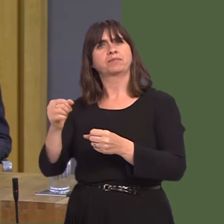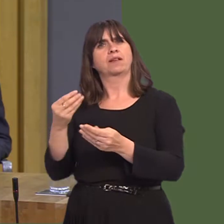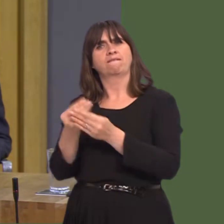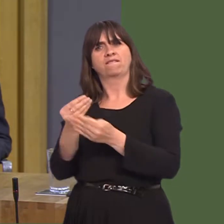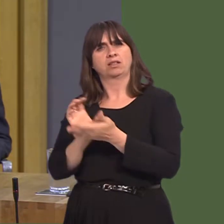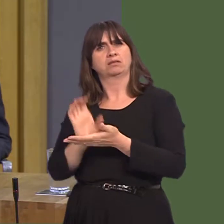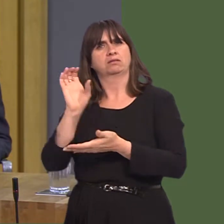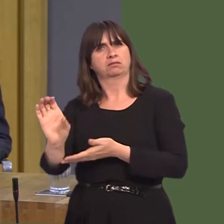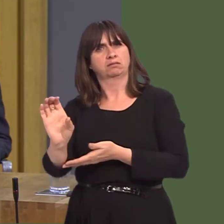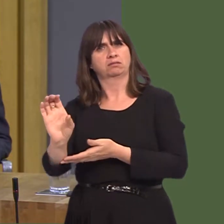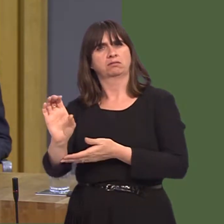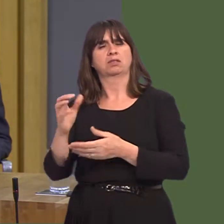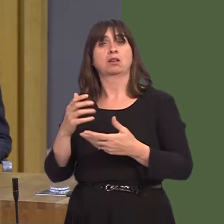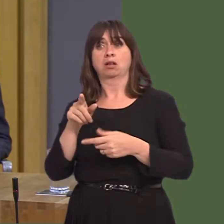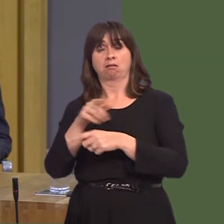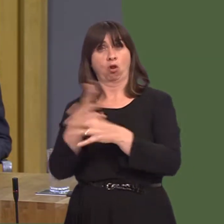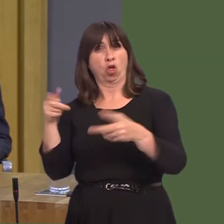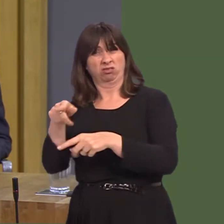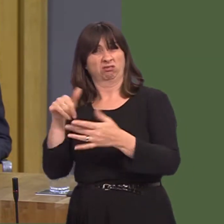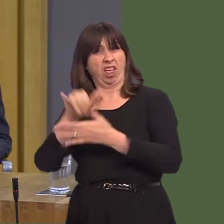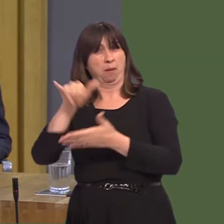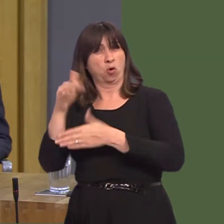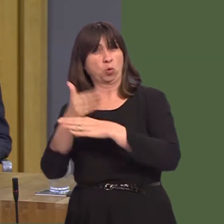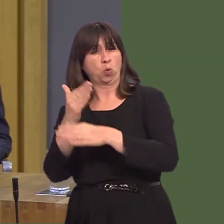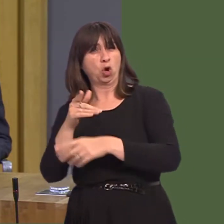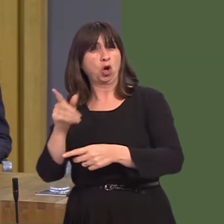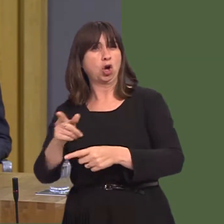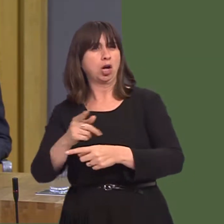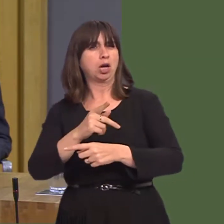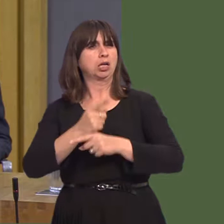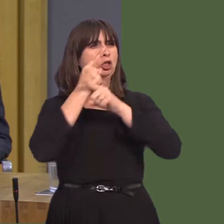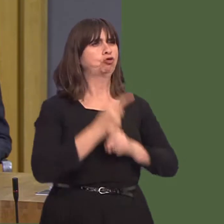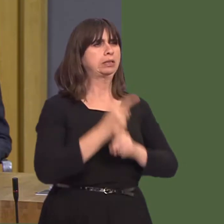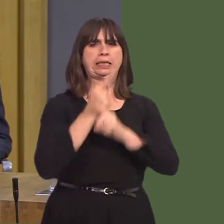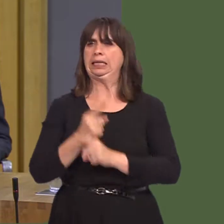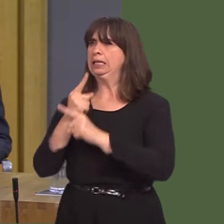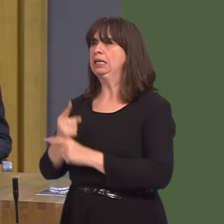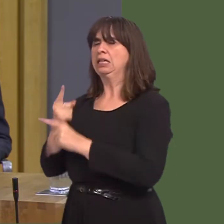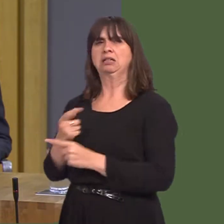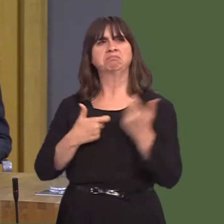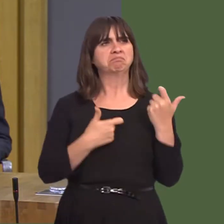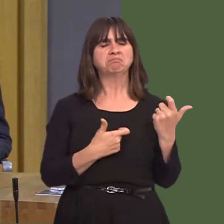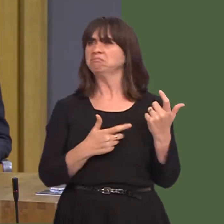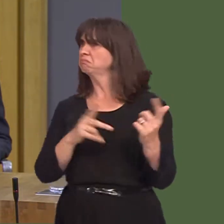Many of these employees are security staff, performing vital functions that keep airport